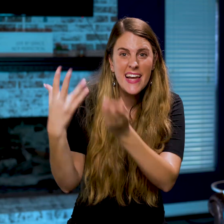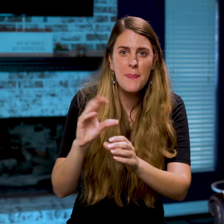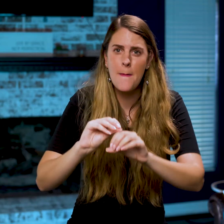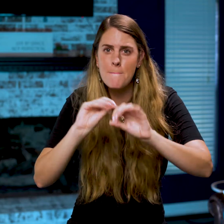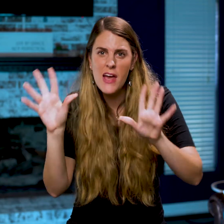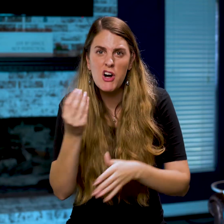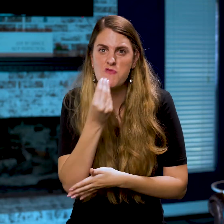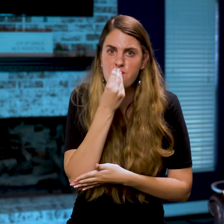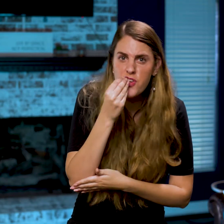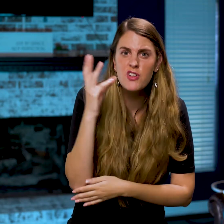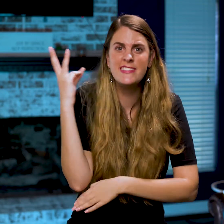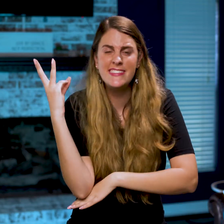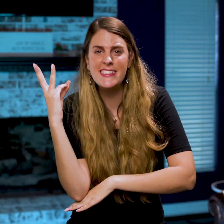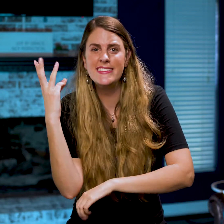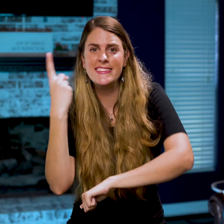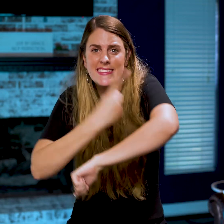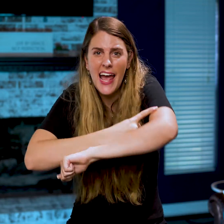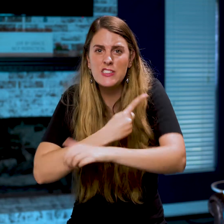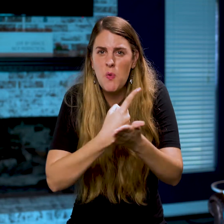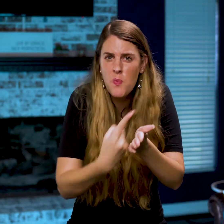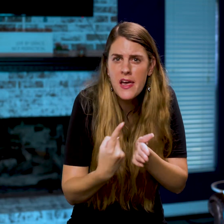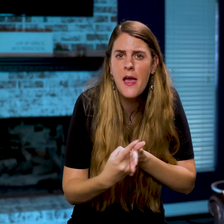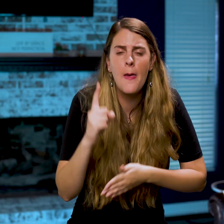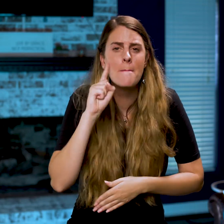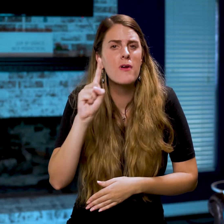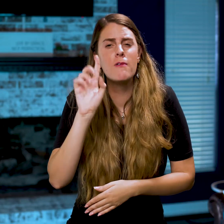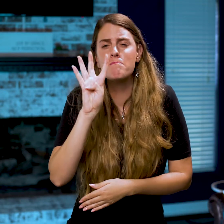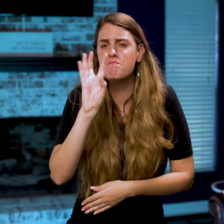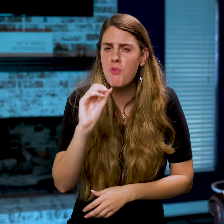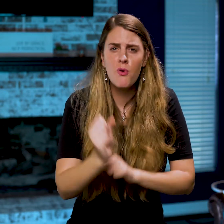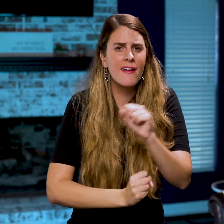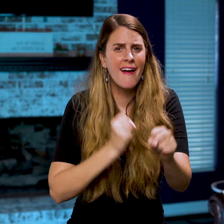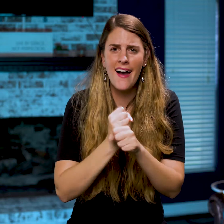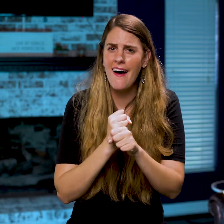He gave them miracle food 6 days a week for 40 years